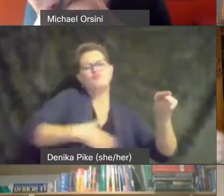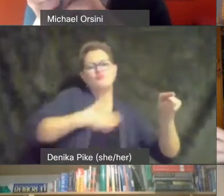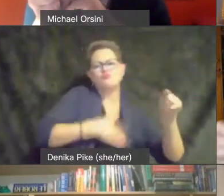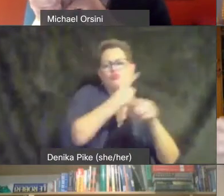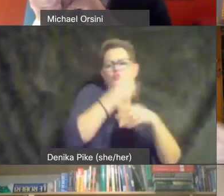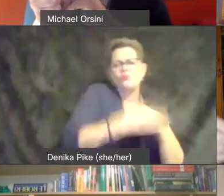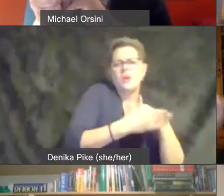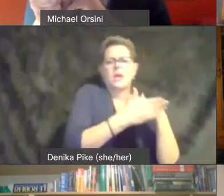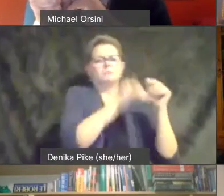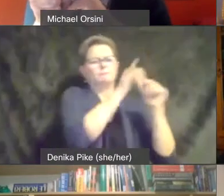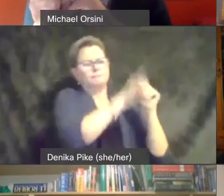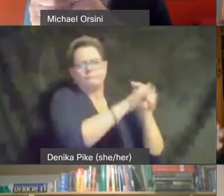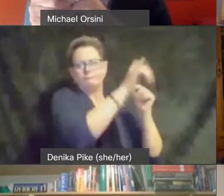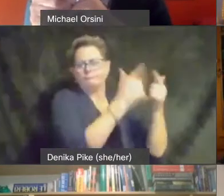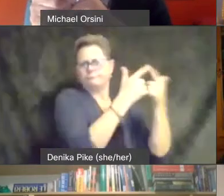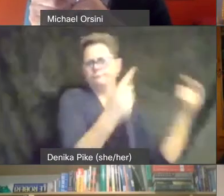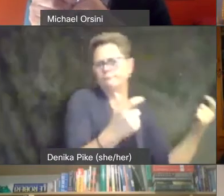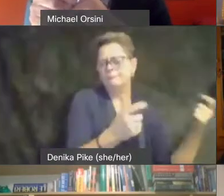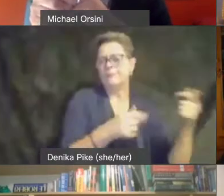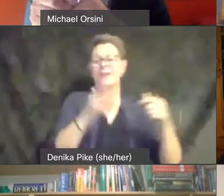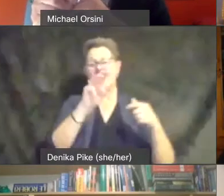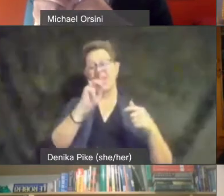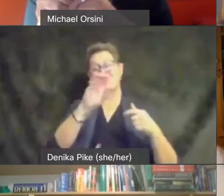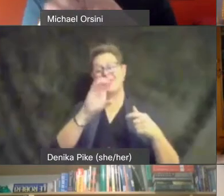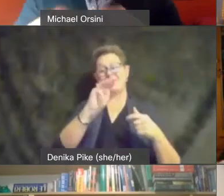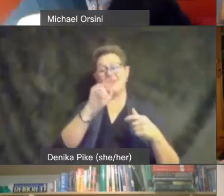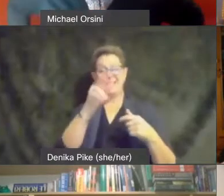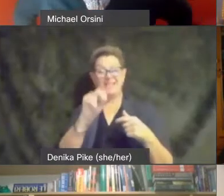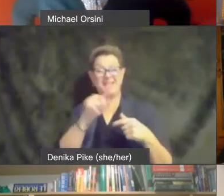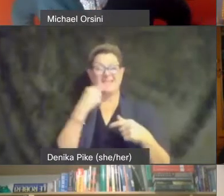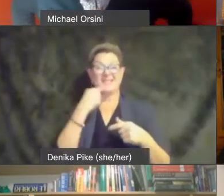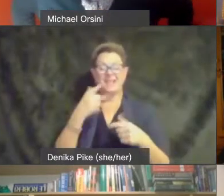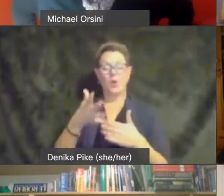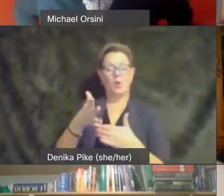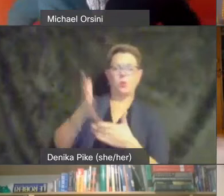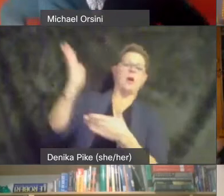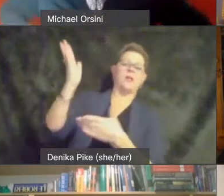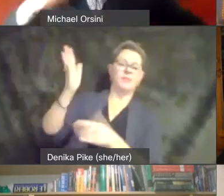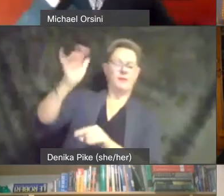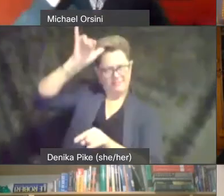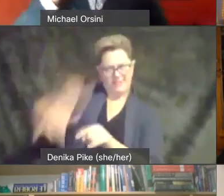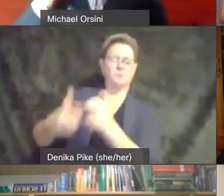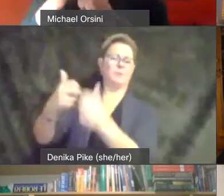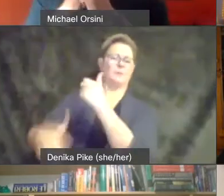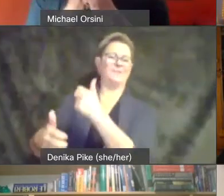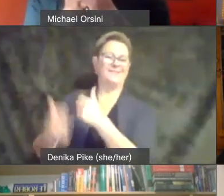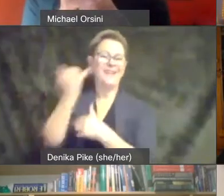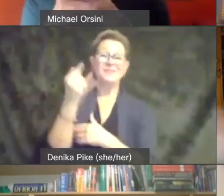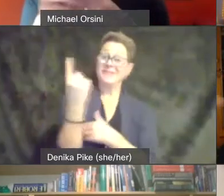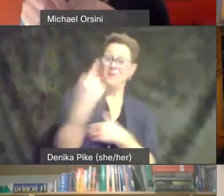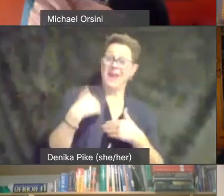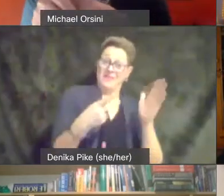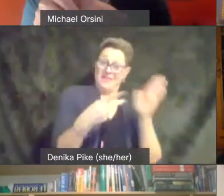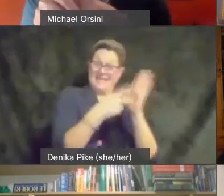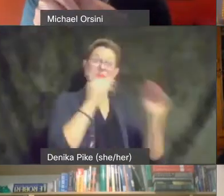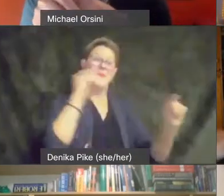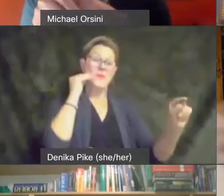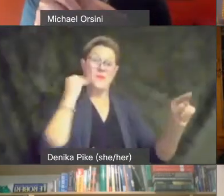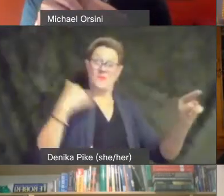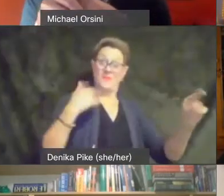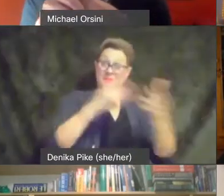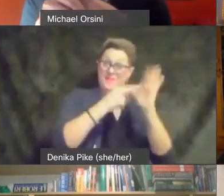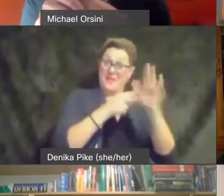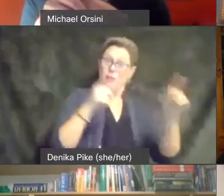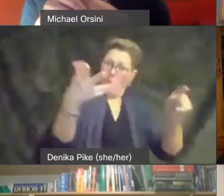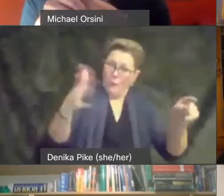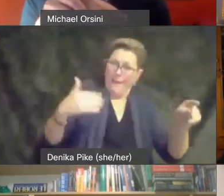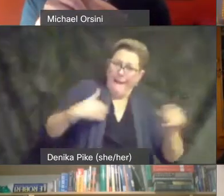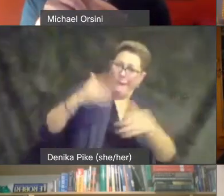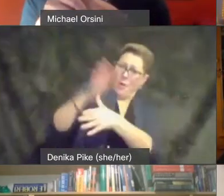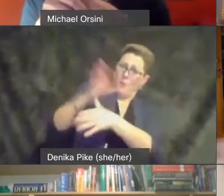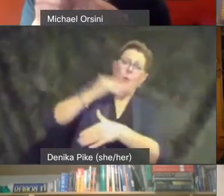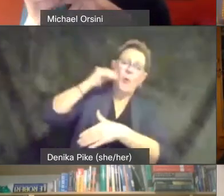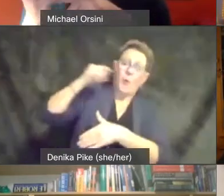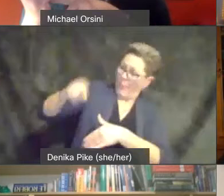1M said was wealth is the vector so whoever has the means to have a secondary property means that you have a primary property you are already housed. And so it's difficult.